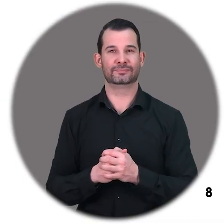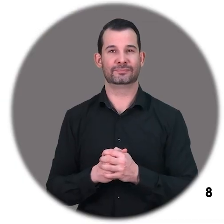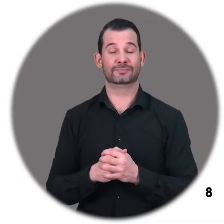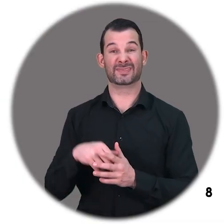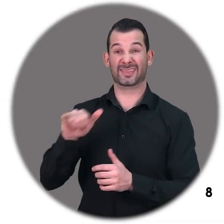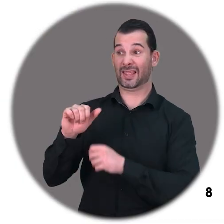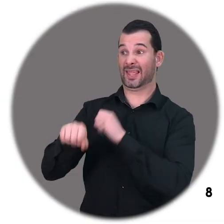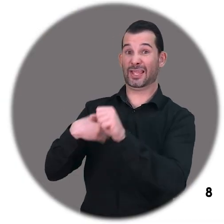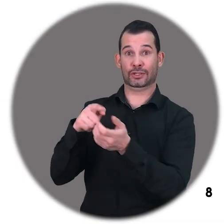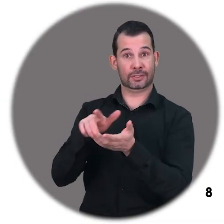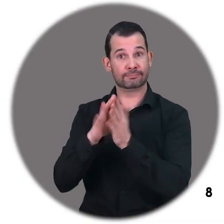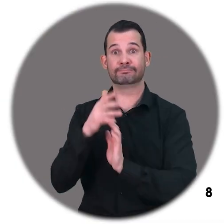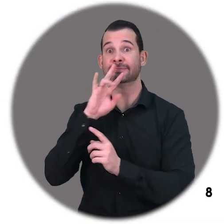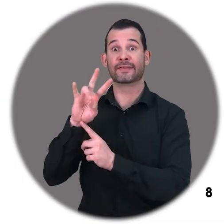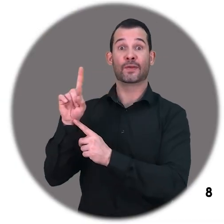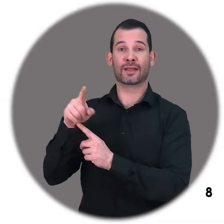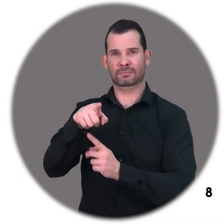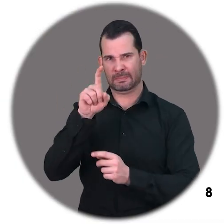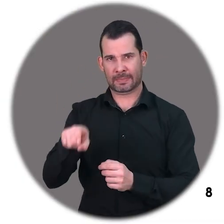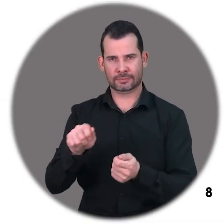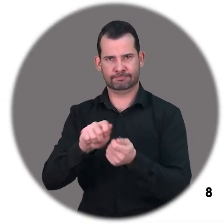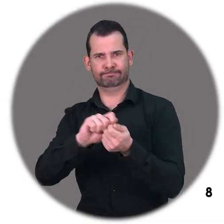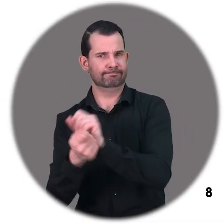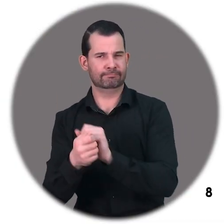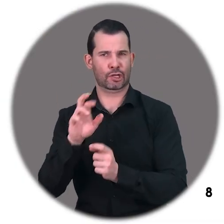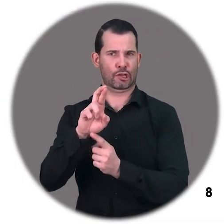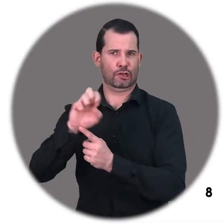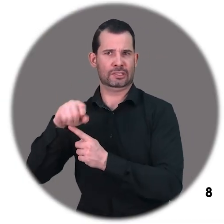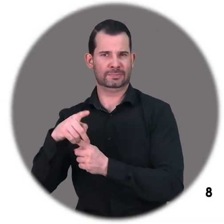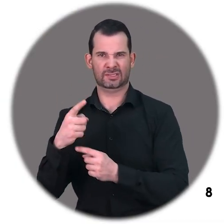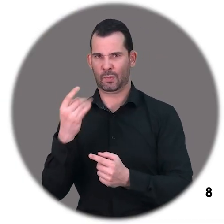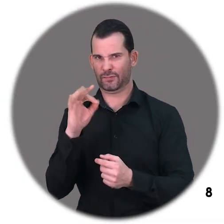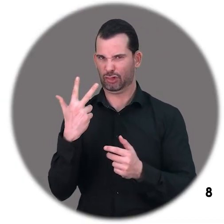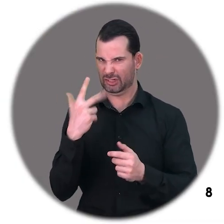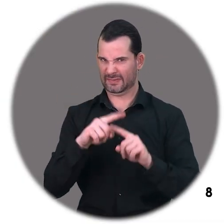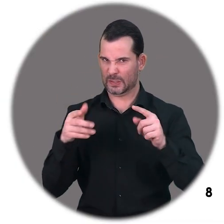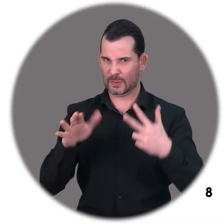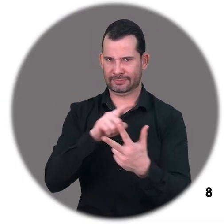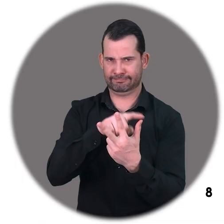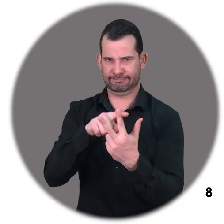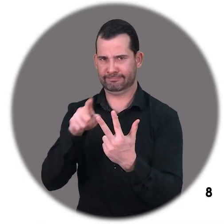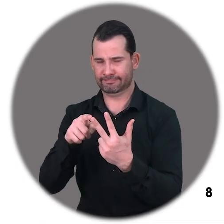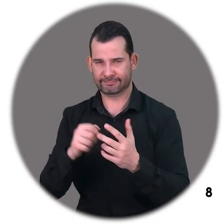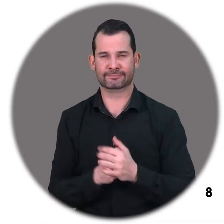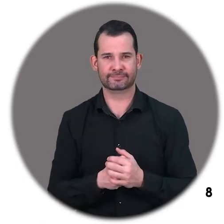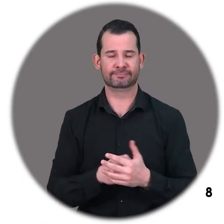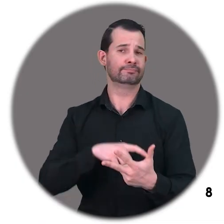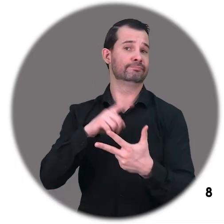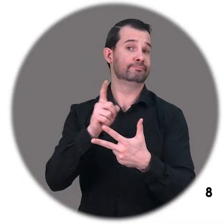In the year you turn 71, you must convert your RRSP in one of three ways: